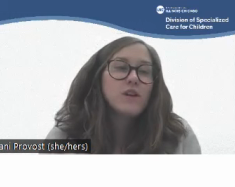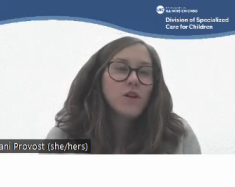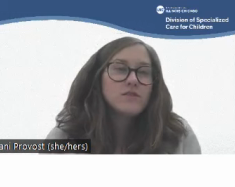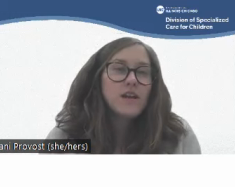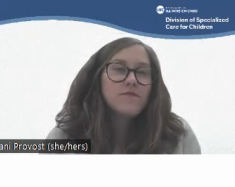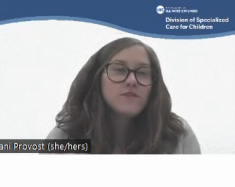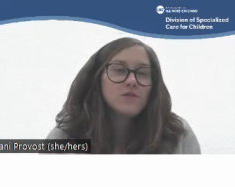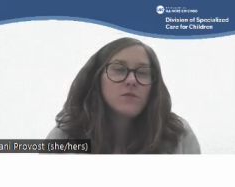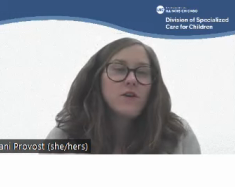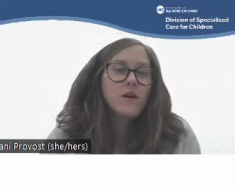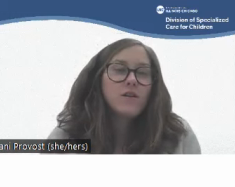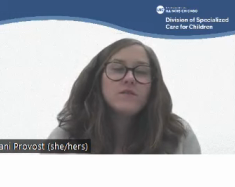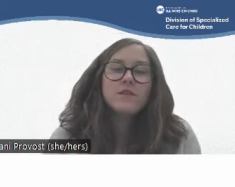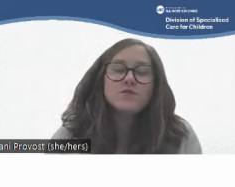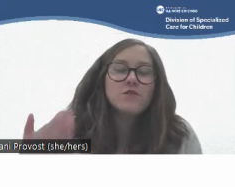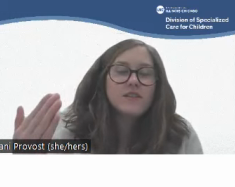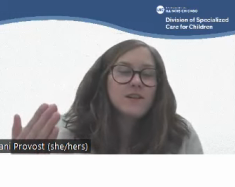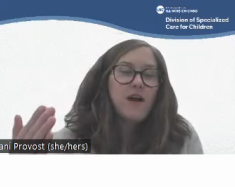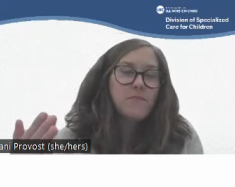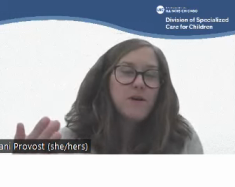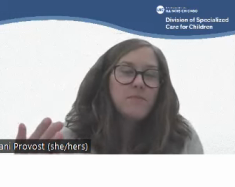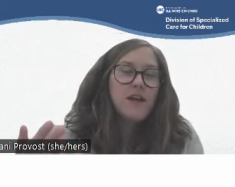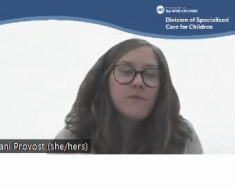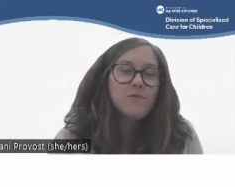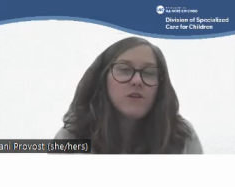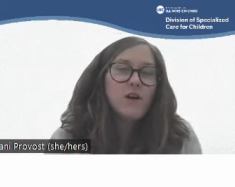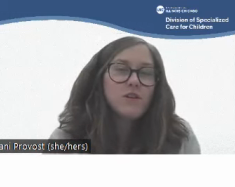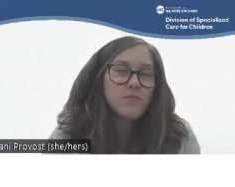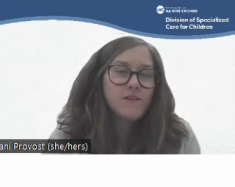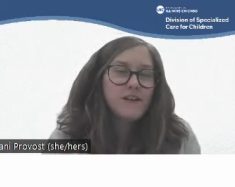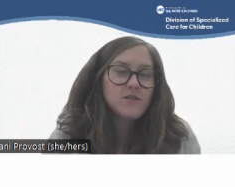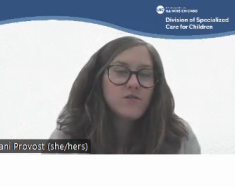we close out of the zoom a little survey is going to pop up and we really want you to complete that